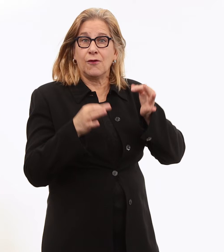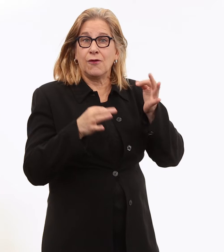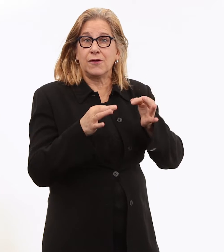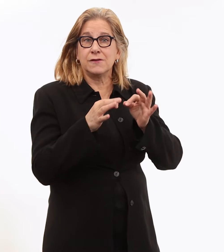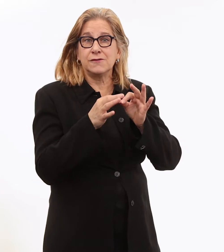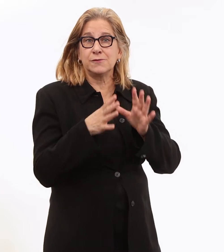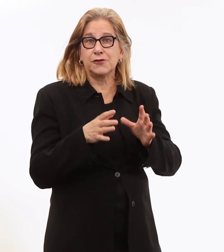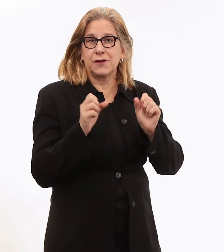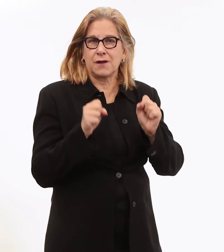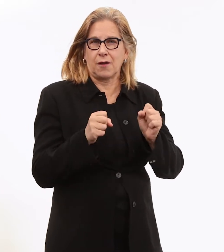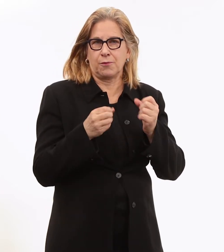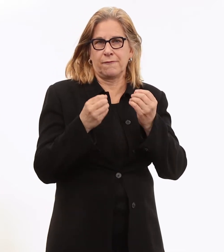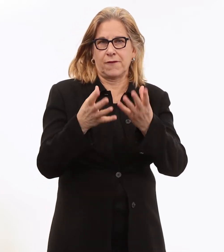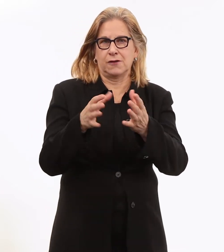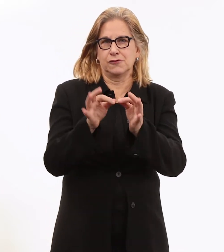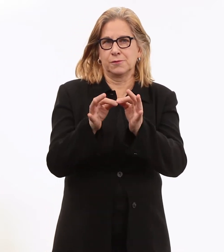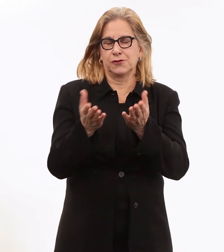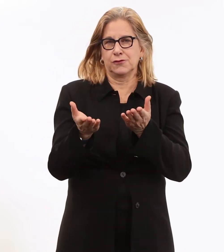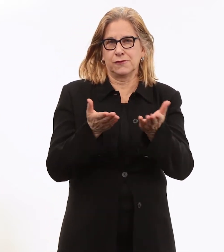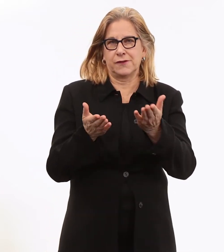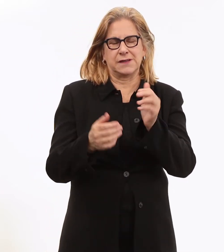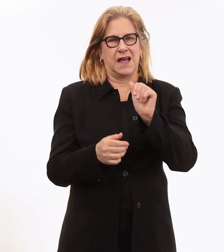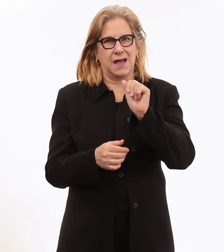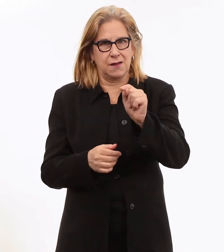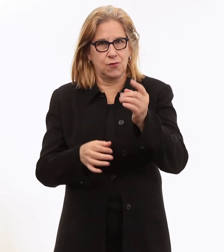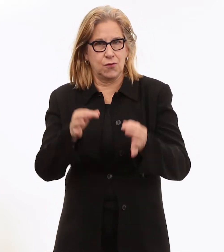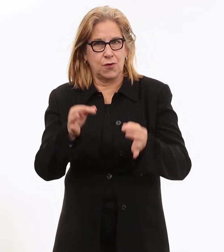interpretation services at a court hearing.